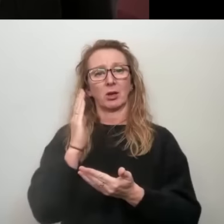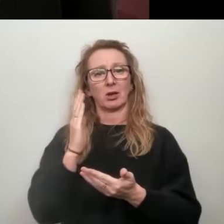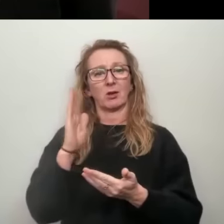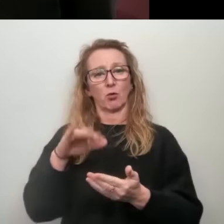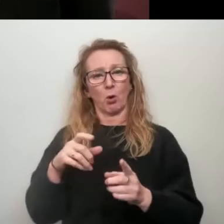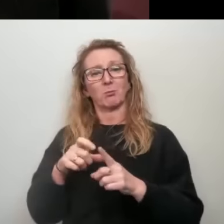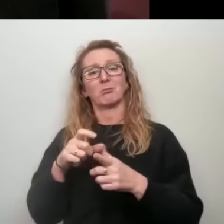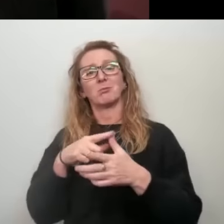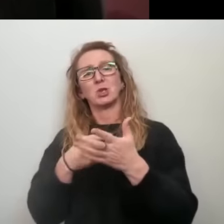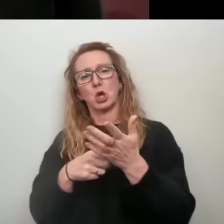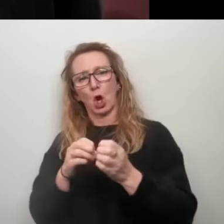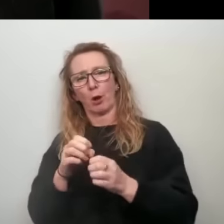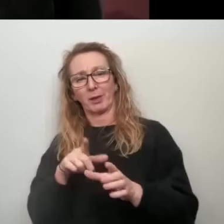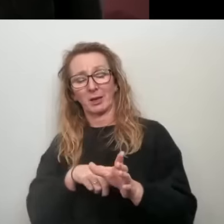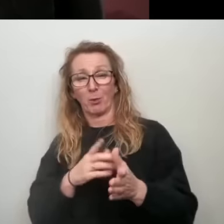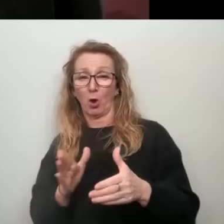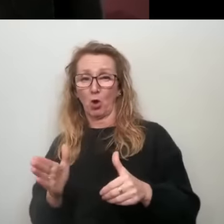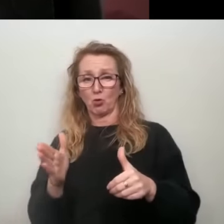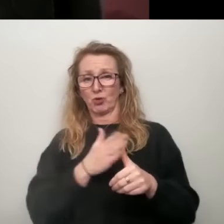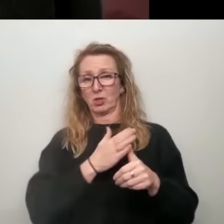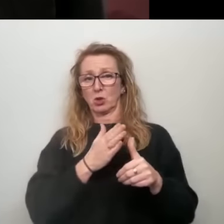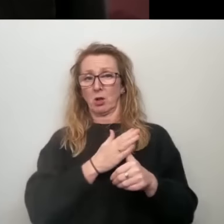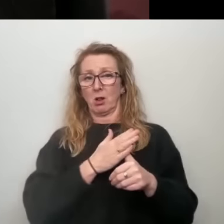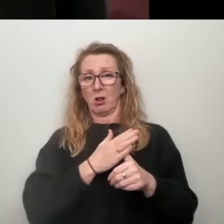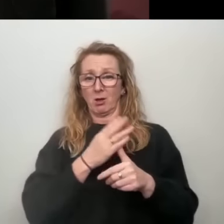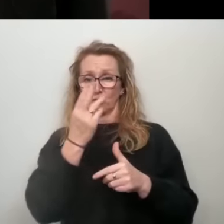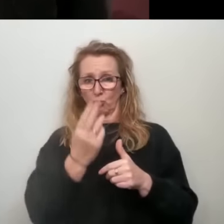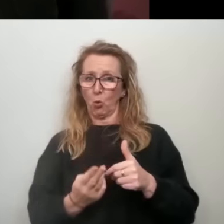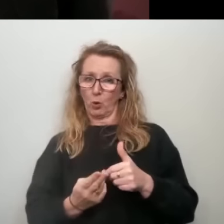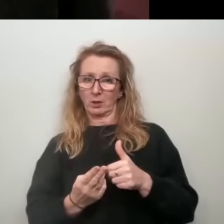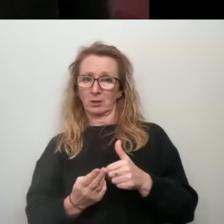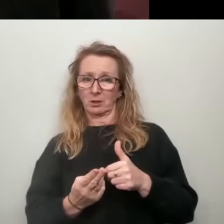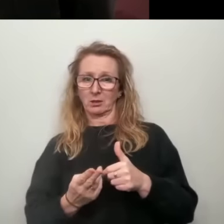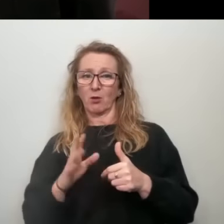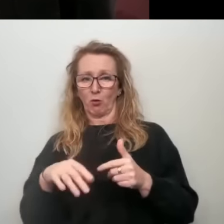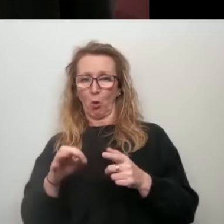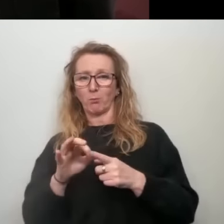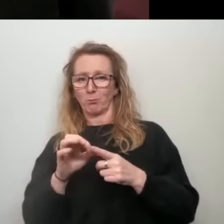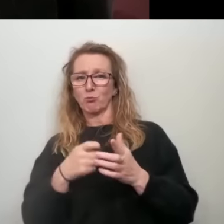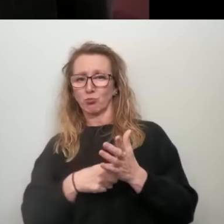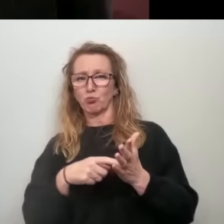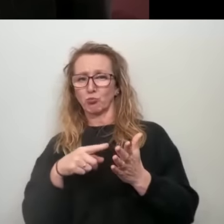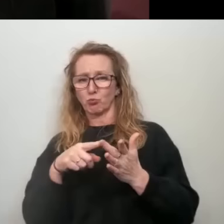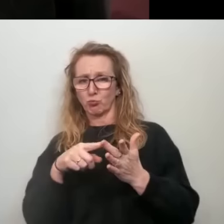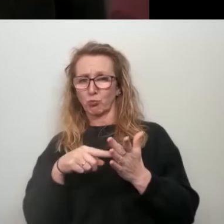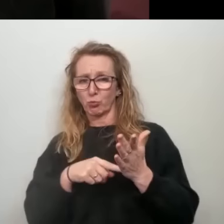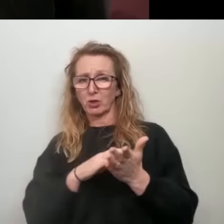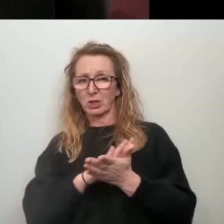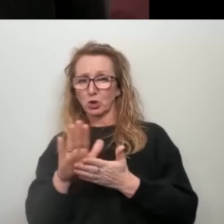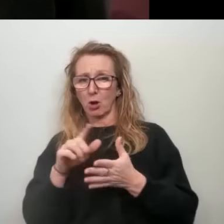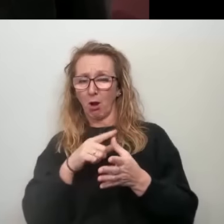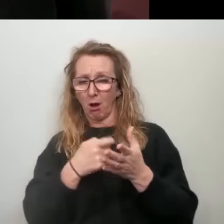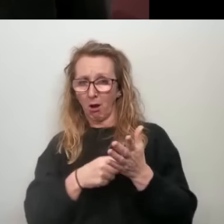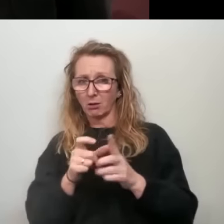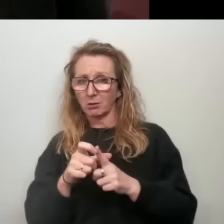but the original drawings were by Pritchard. But you can see when you look at those early drawings